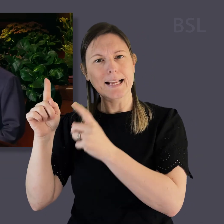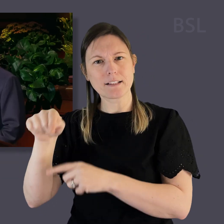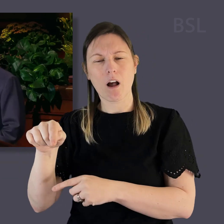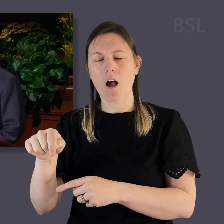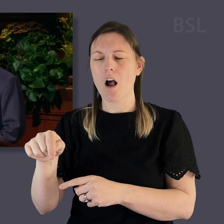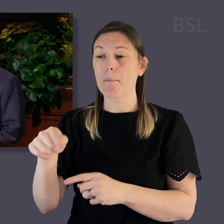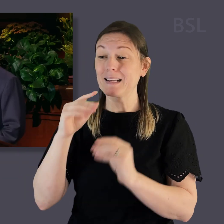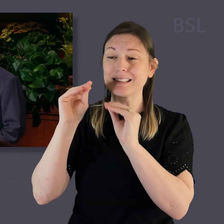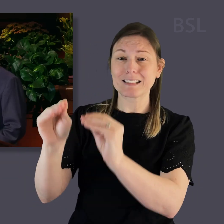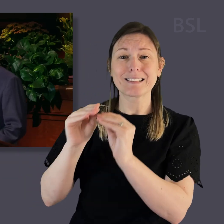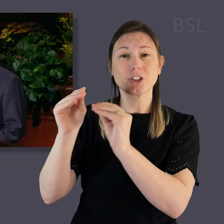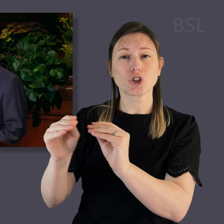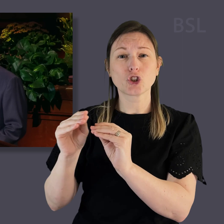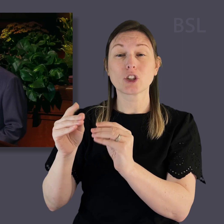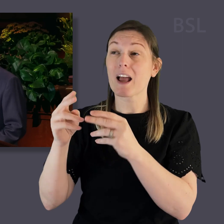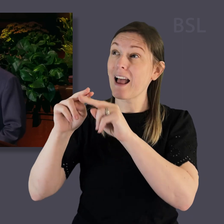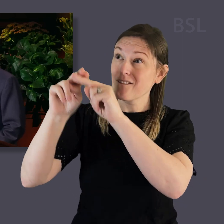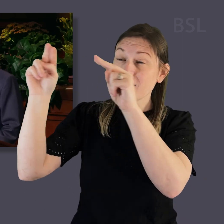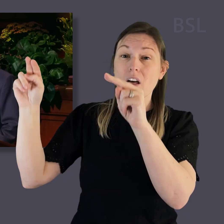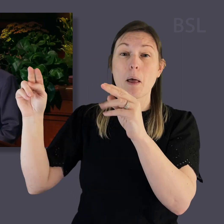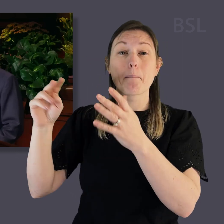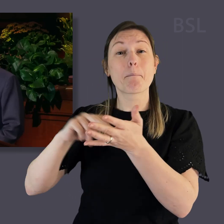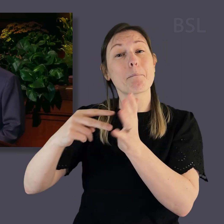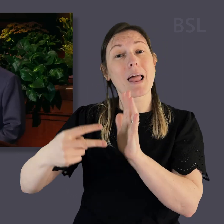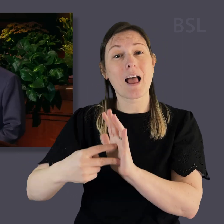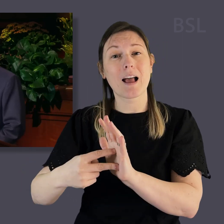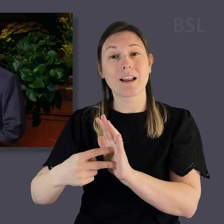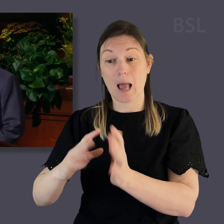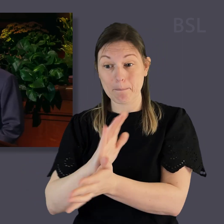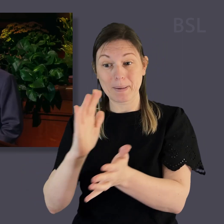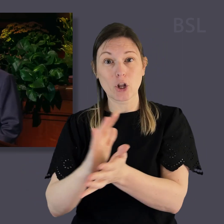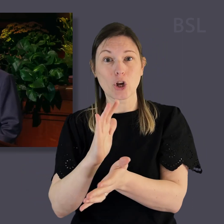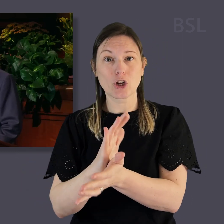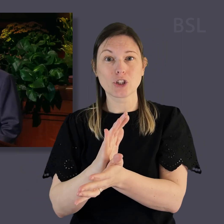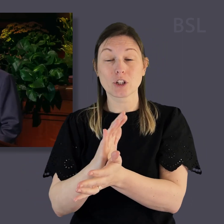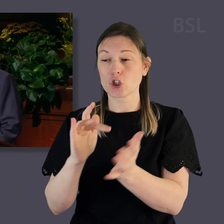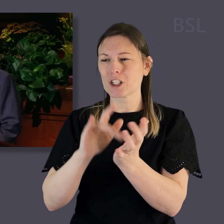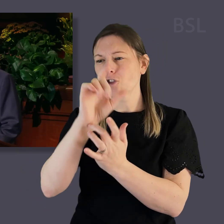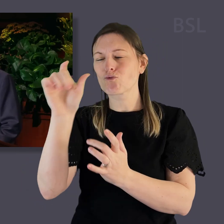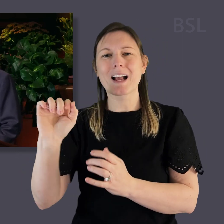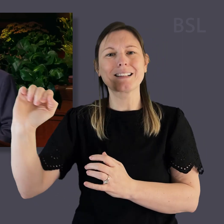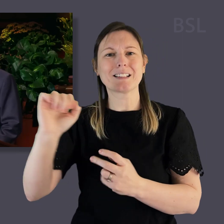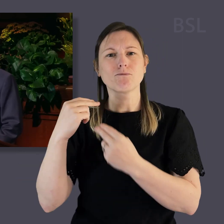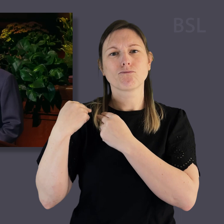We taught our friend about Heavenly Father's plan of happiness, Jesus Christ's redeeming role in that plan